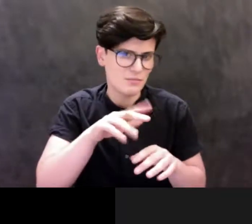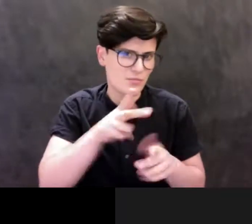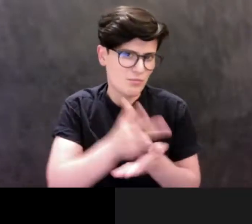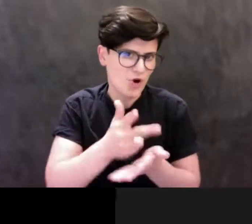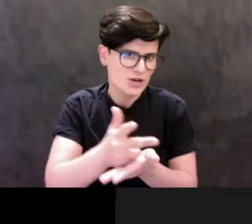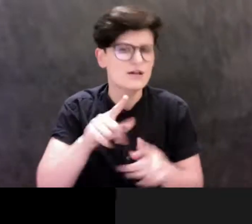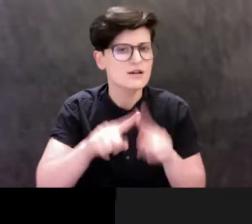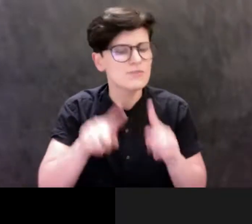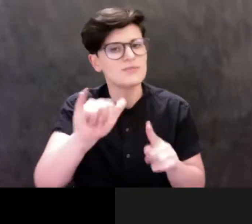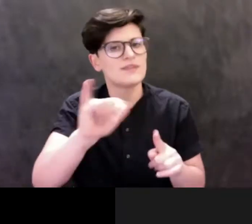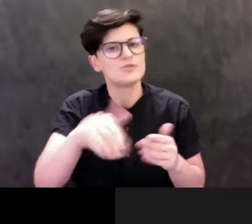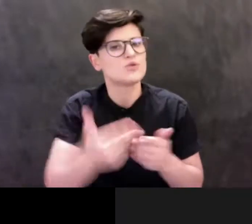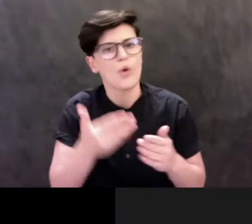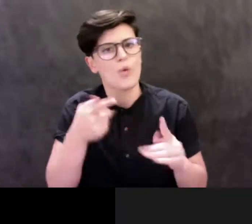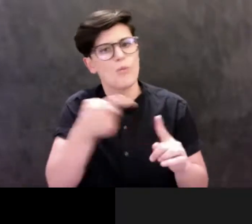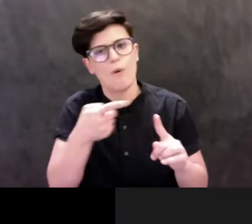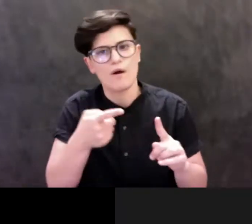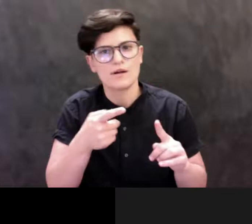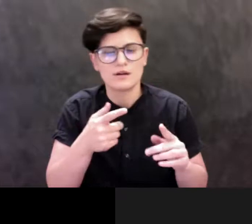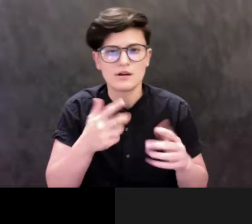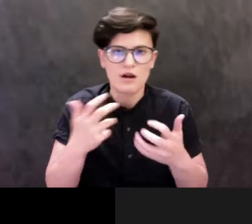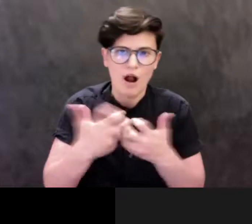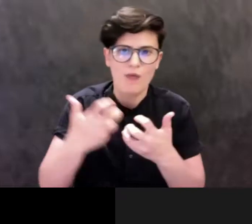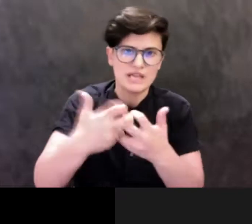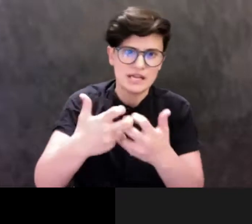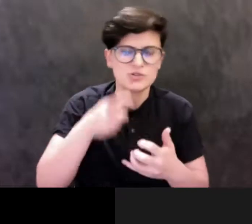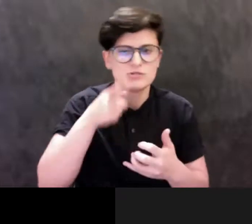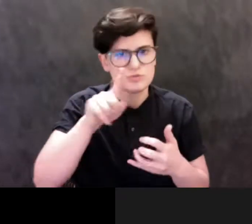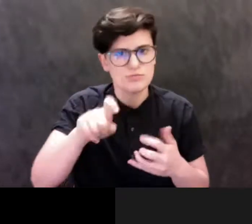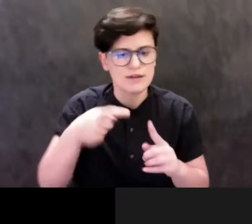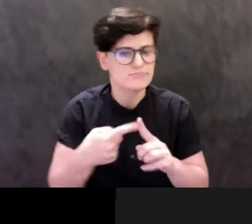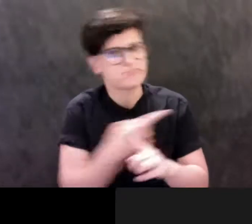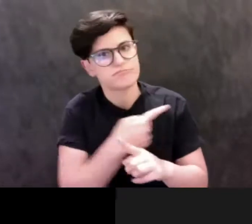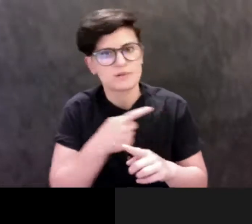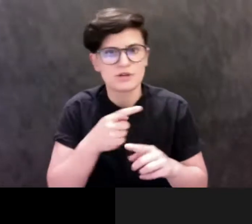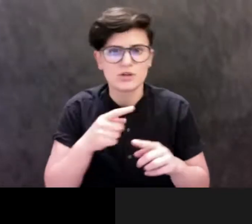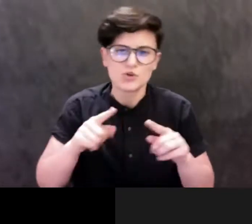Doing things differently than the usual way of doing things.